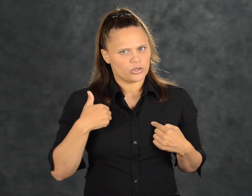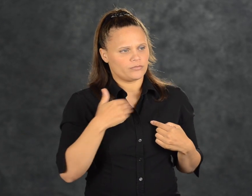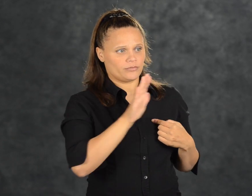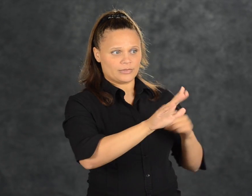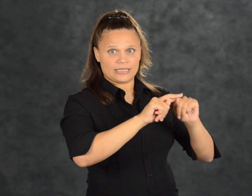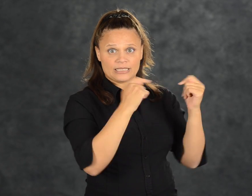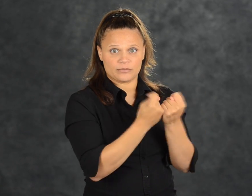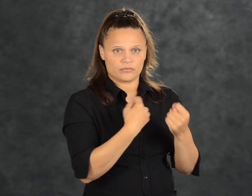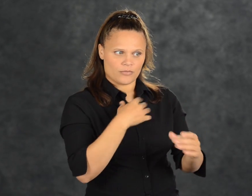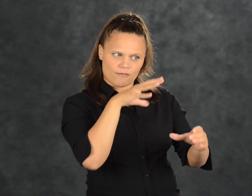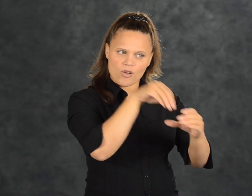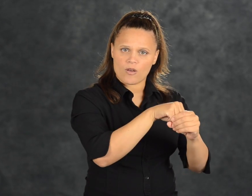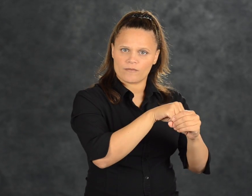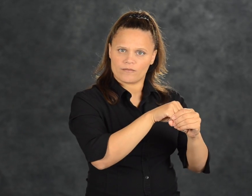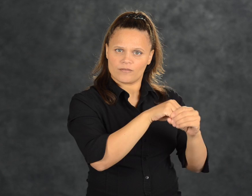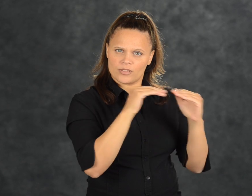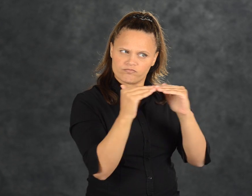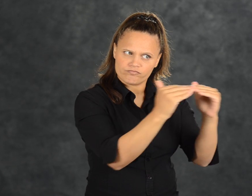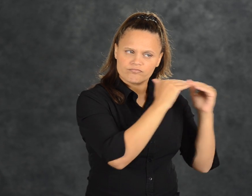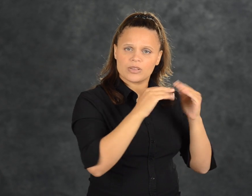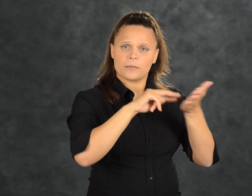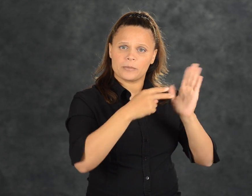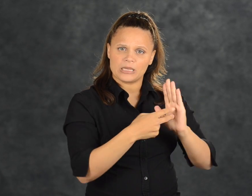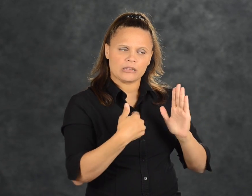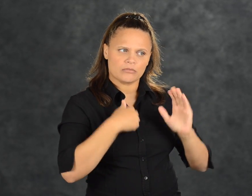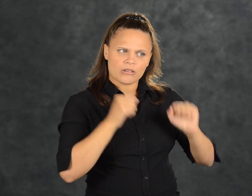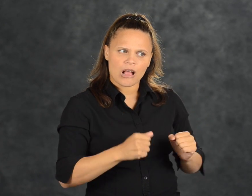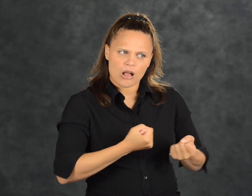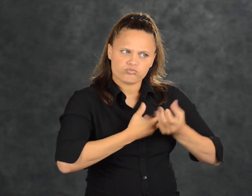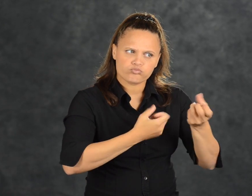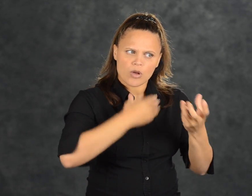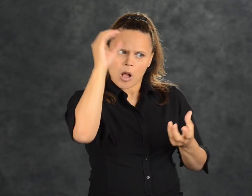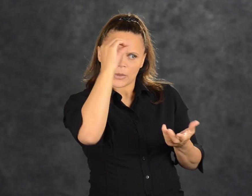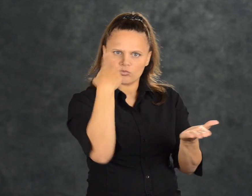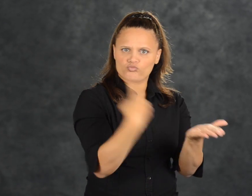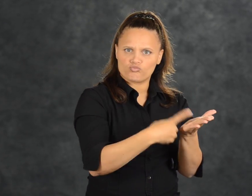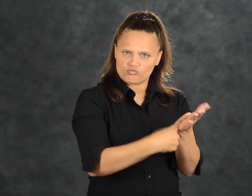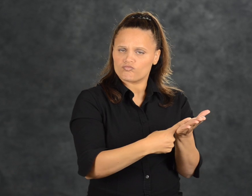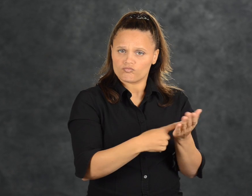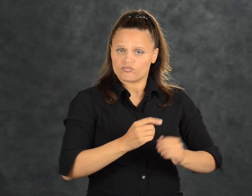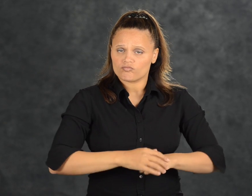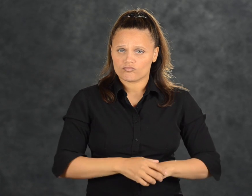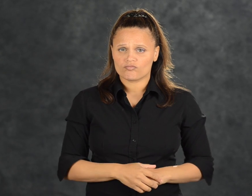entitled to participate in decisions, and entitled to be heard.